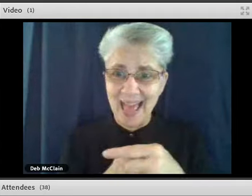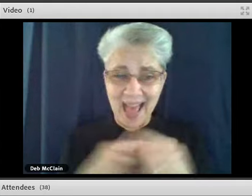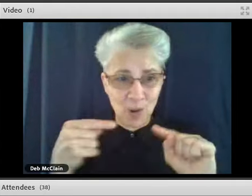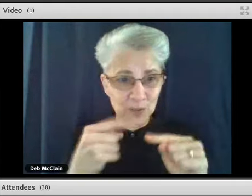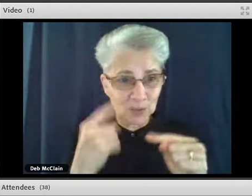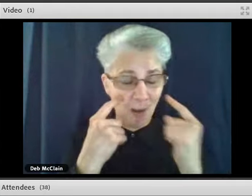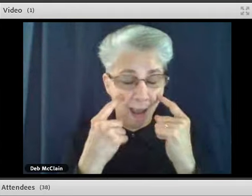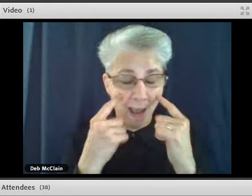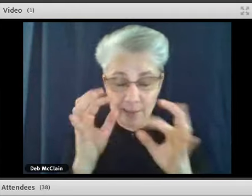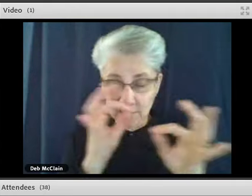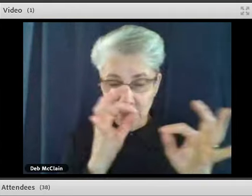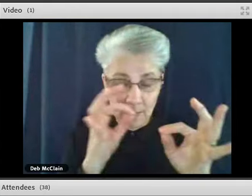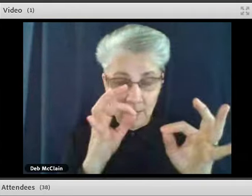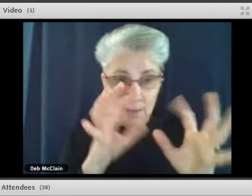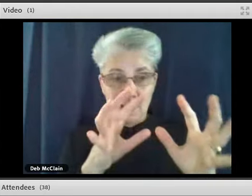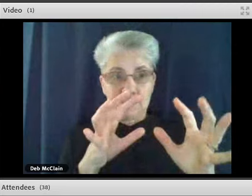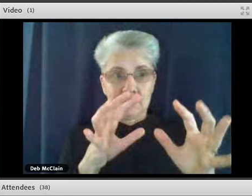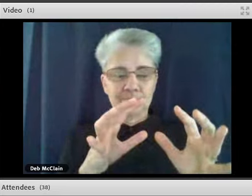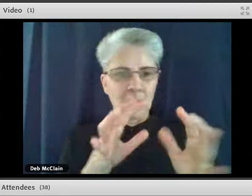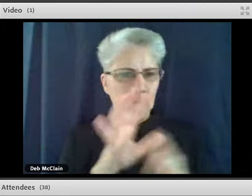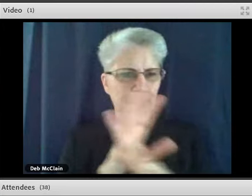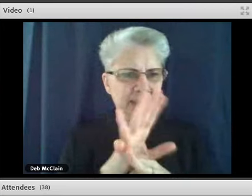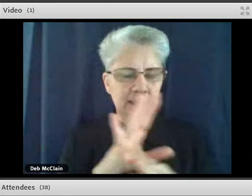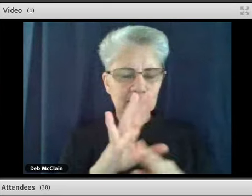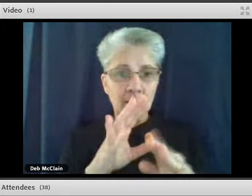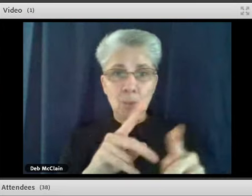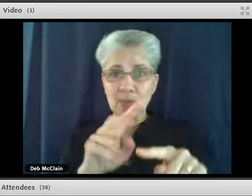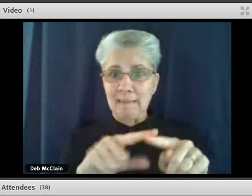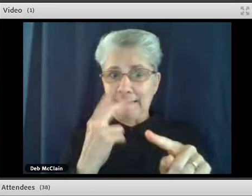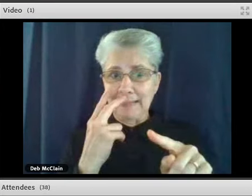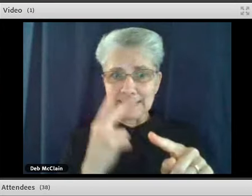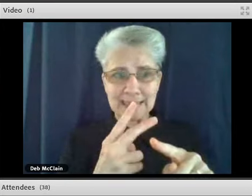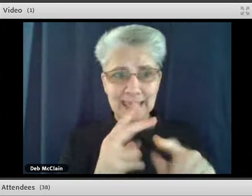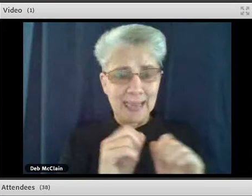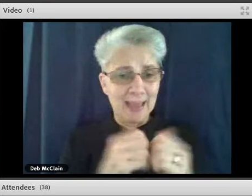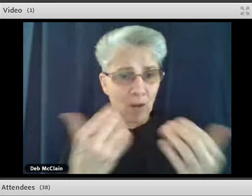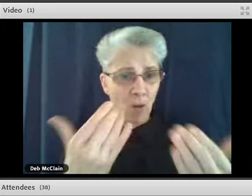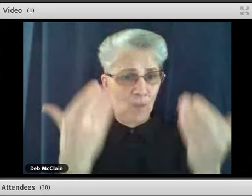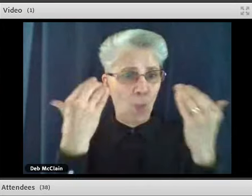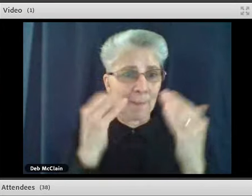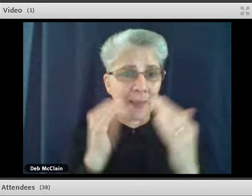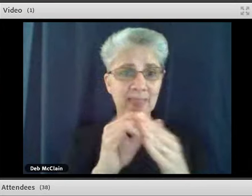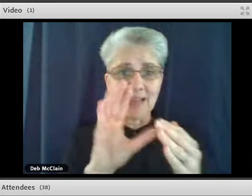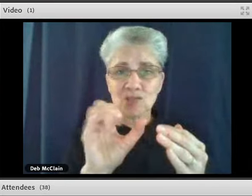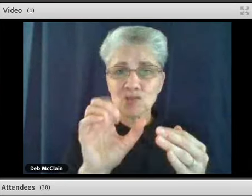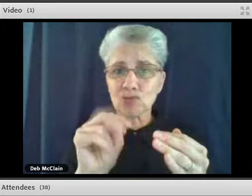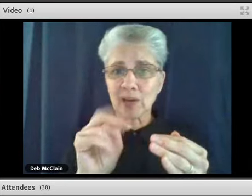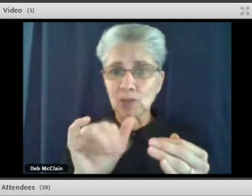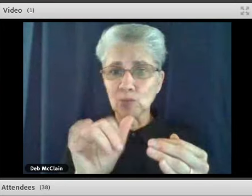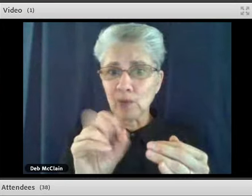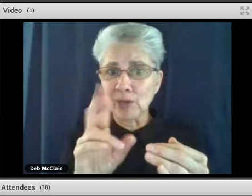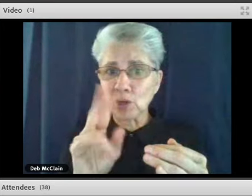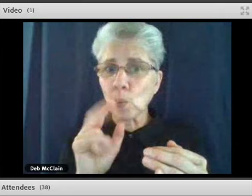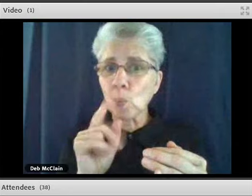Does this just hurts your eyes? Can you imagine somebody who can't see, how overwhelming the screen reader would be?